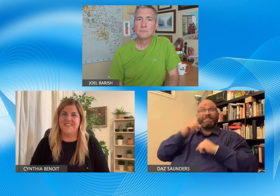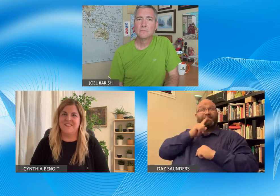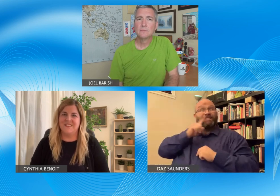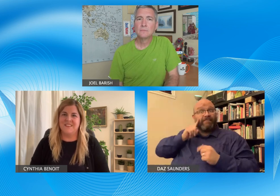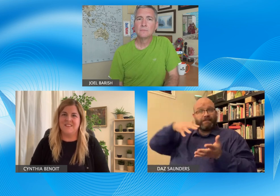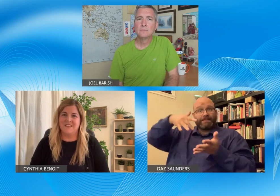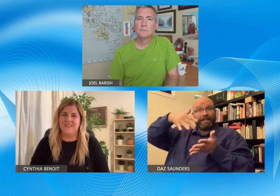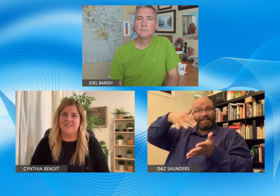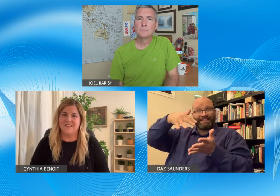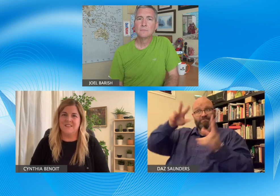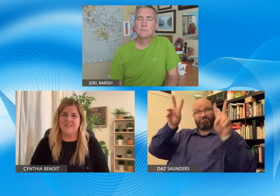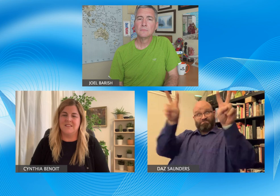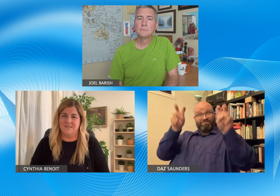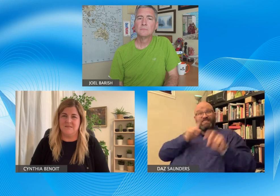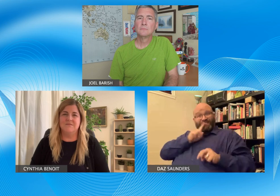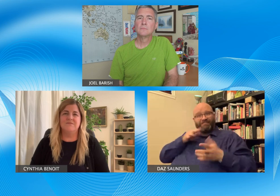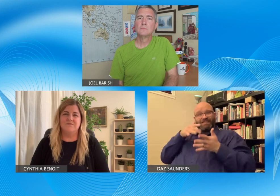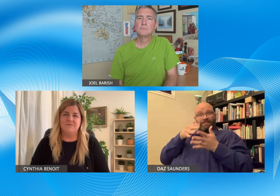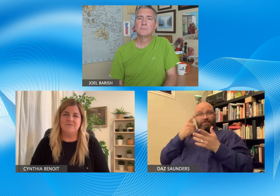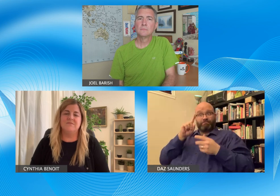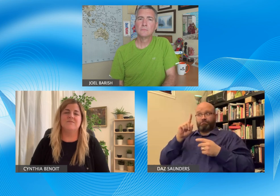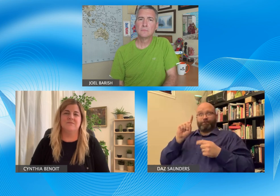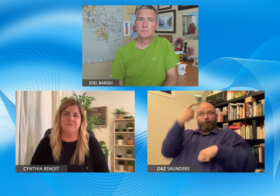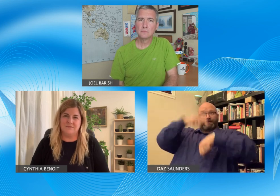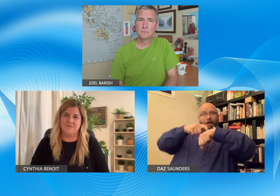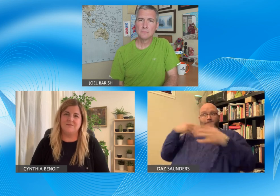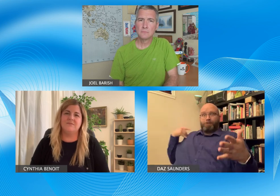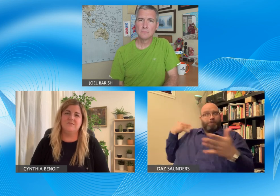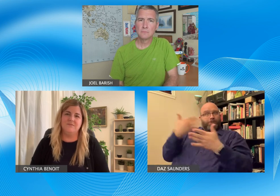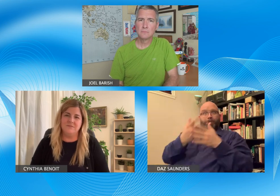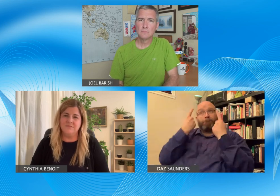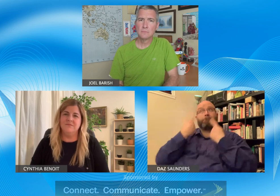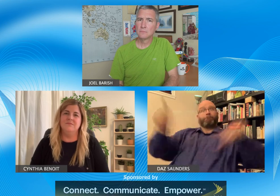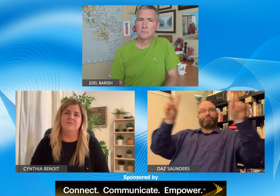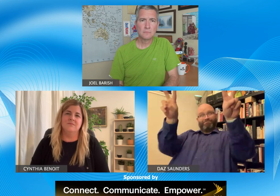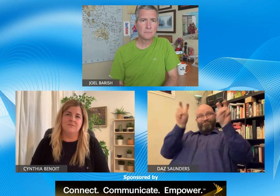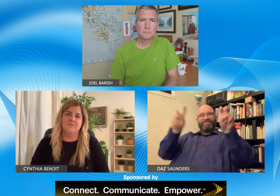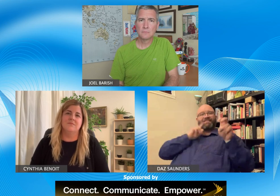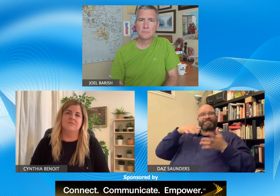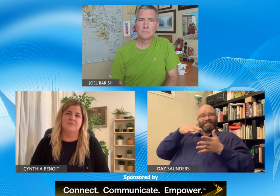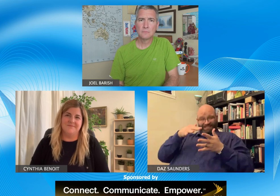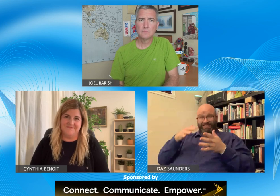: The central theme was Deaf Studies. It was the very first time such a conference was conducted,